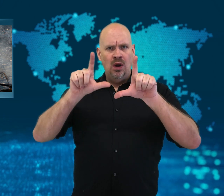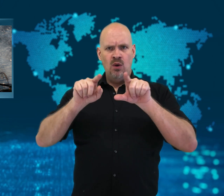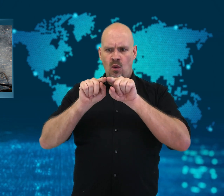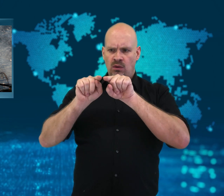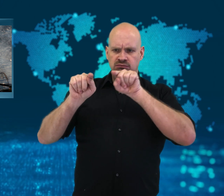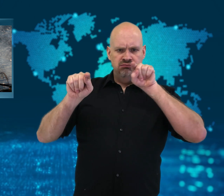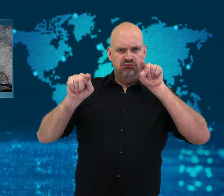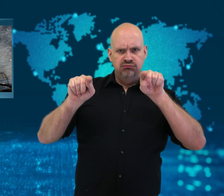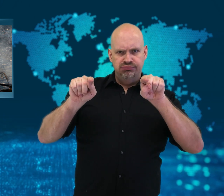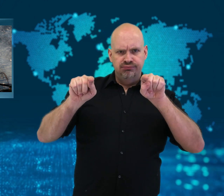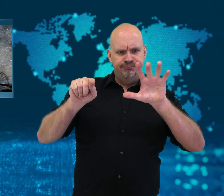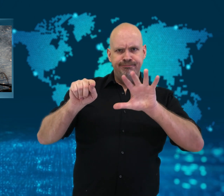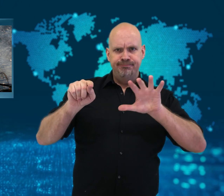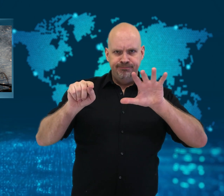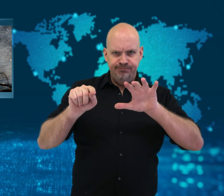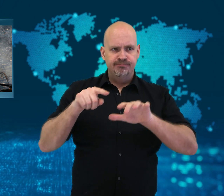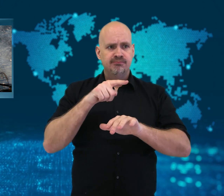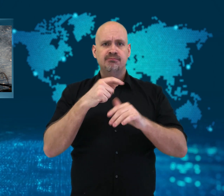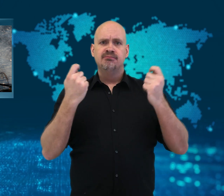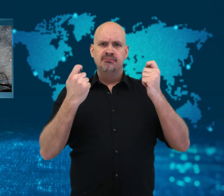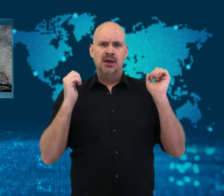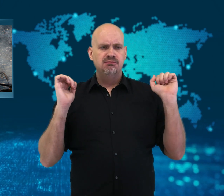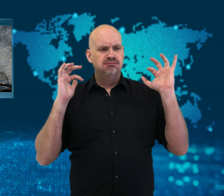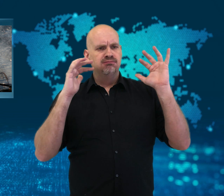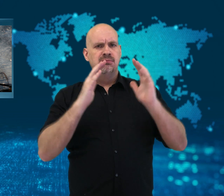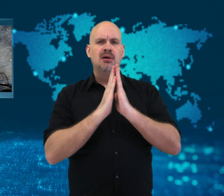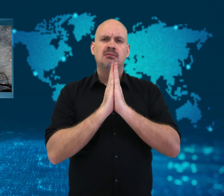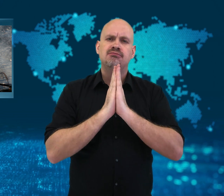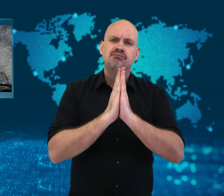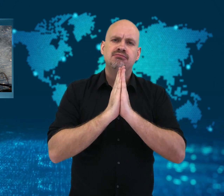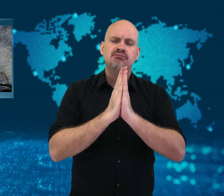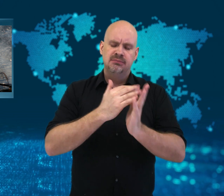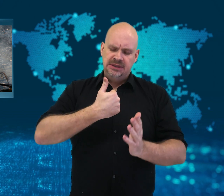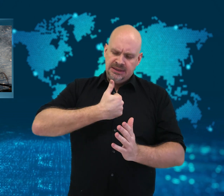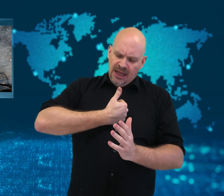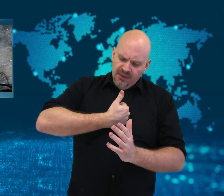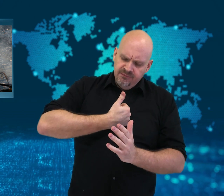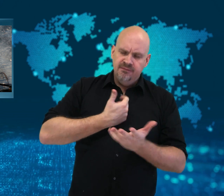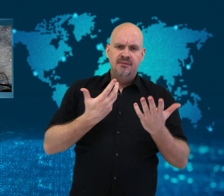Wood and cyprus leaves were used to build a large bonfire.